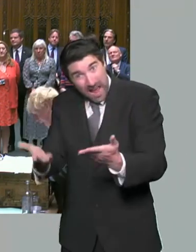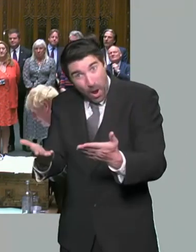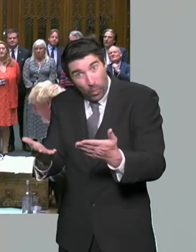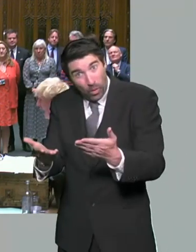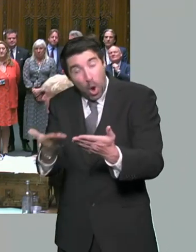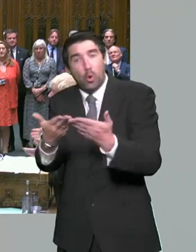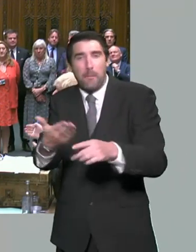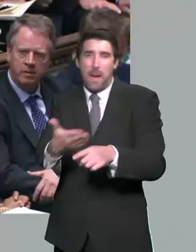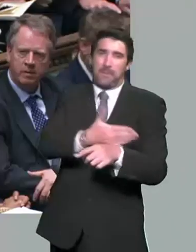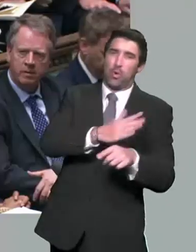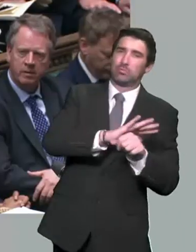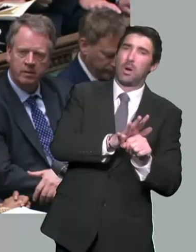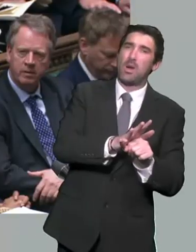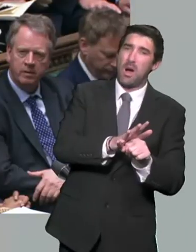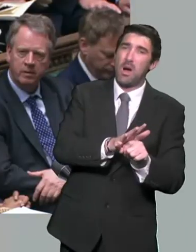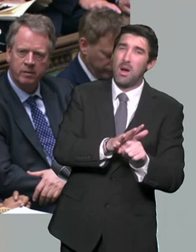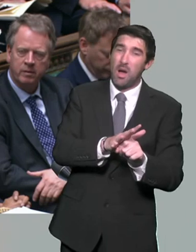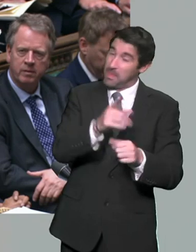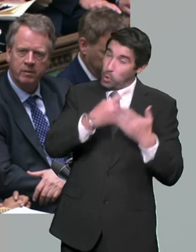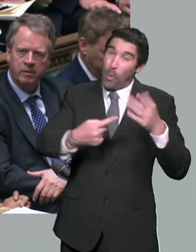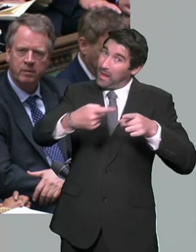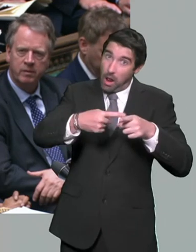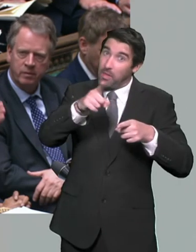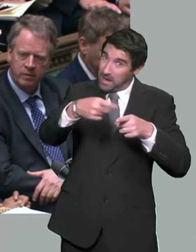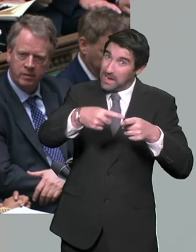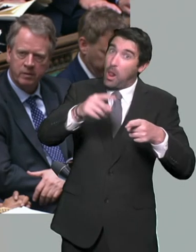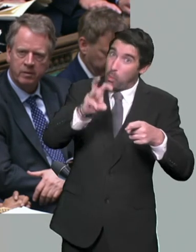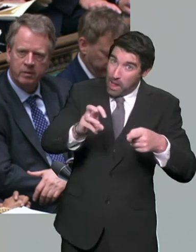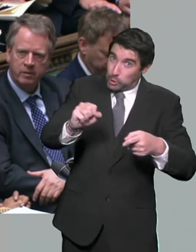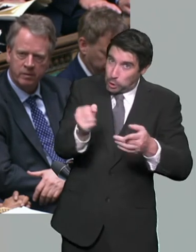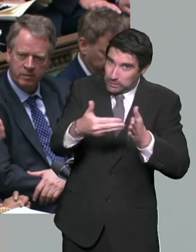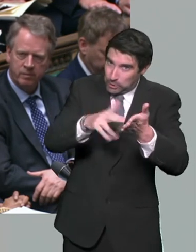Another subject of national conversation is investment in our whole country.